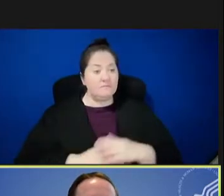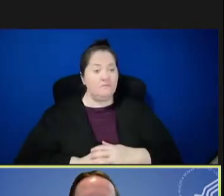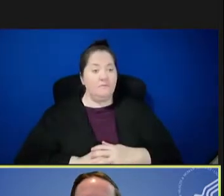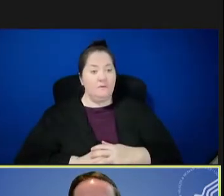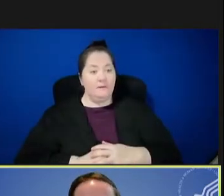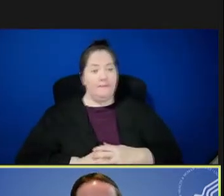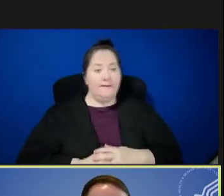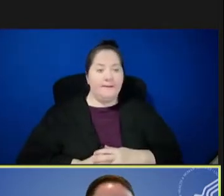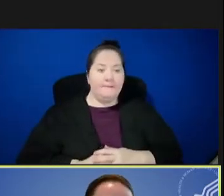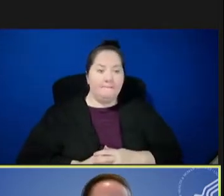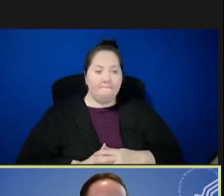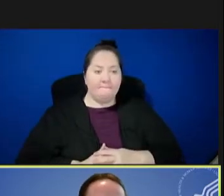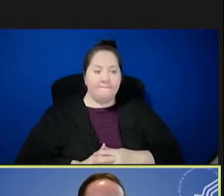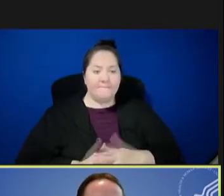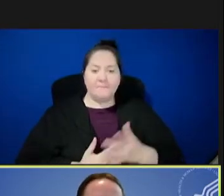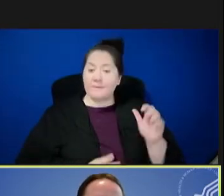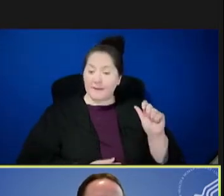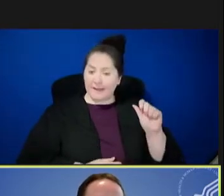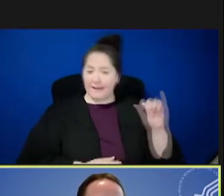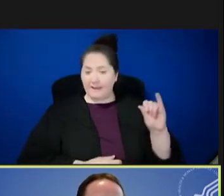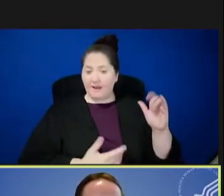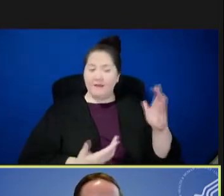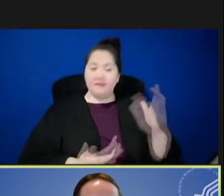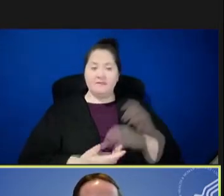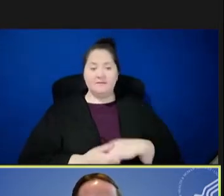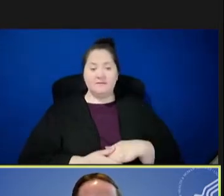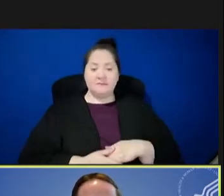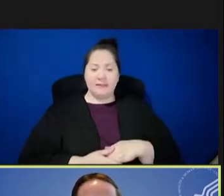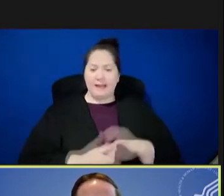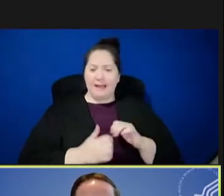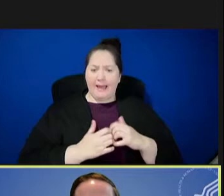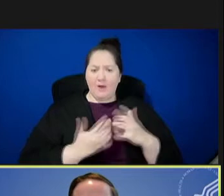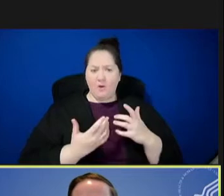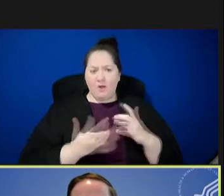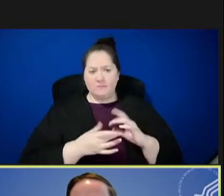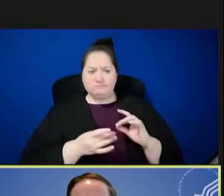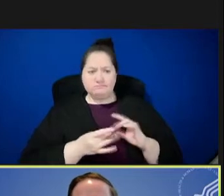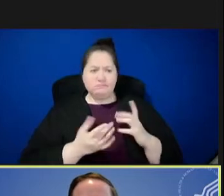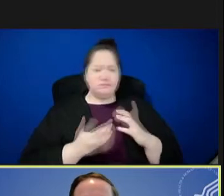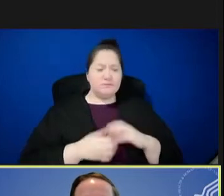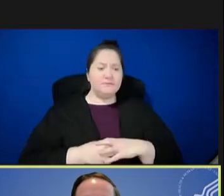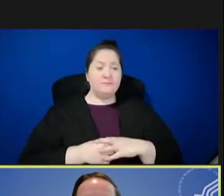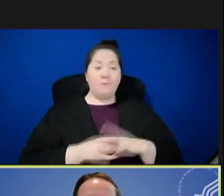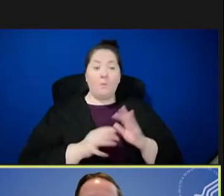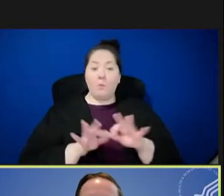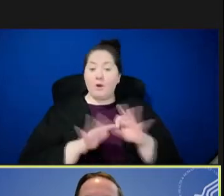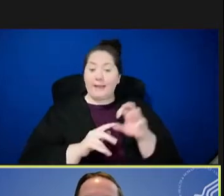So when I think about AI and how to frame it, it's important to know AI technologies are not